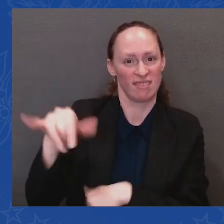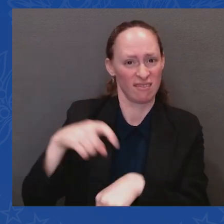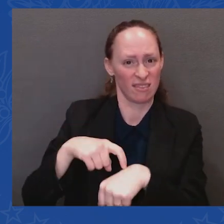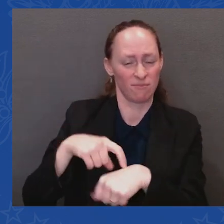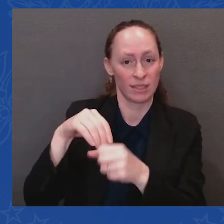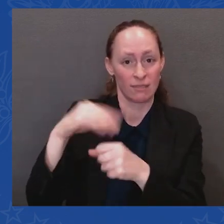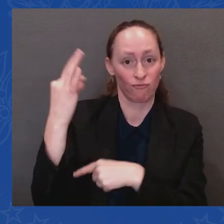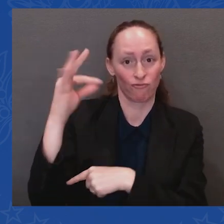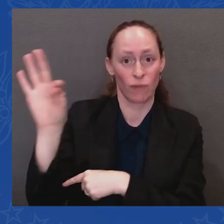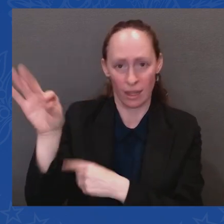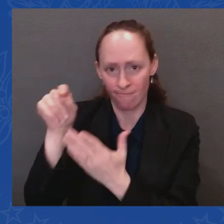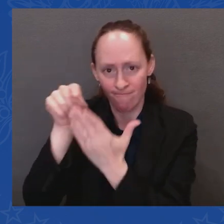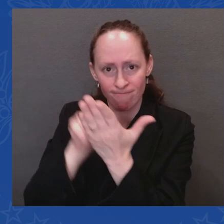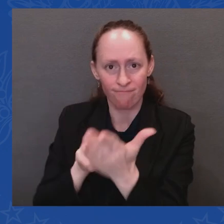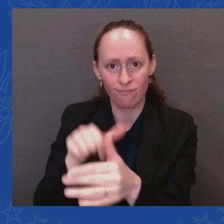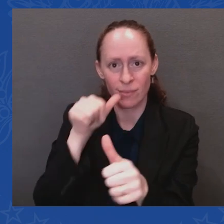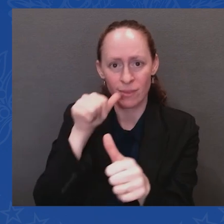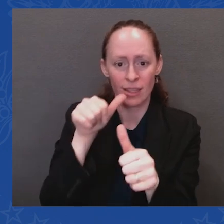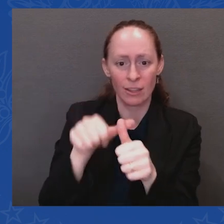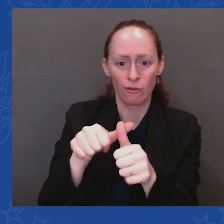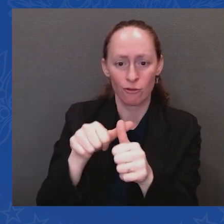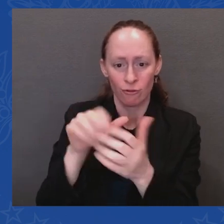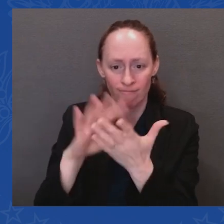It said, "If only you all could see," he wrote.